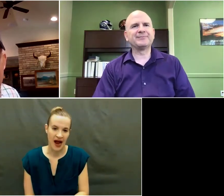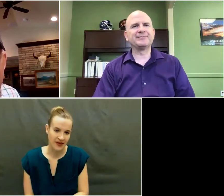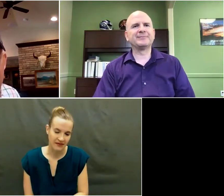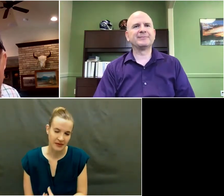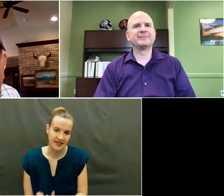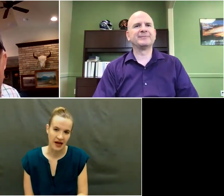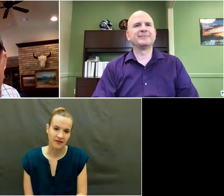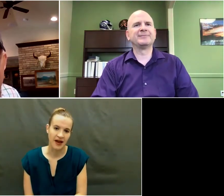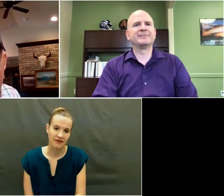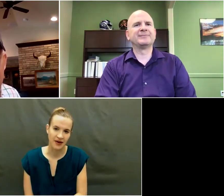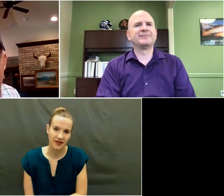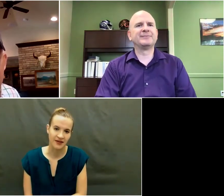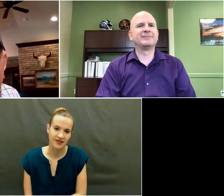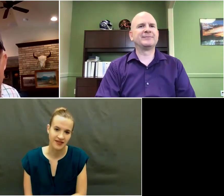advocate for myself and for others.